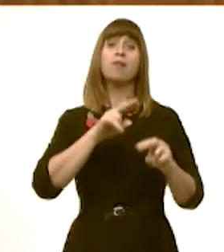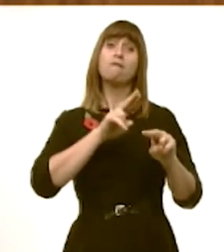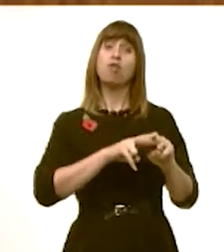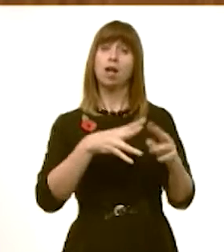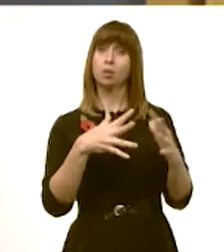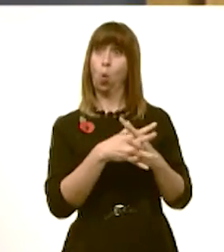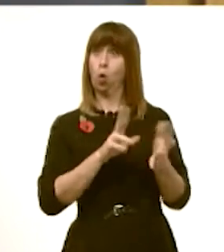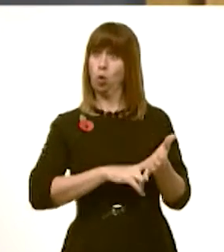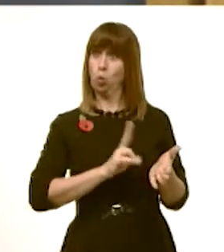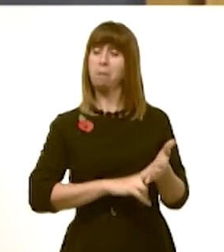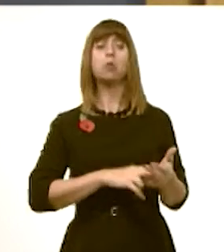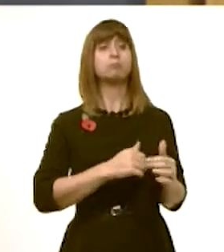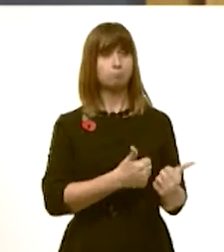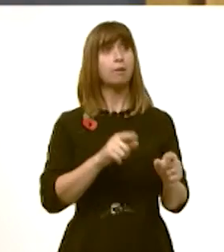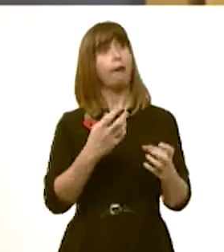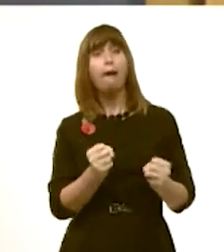Newport, and developments in other major cities.